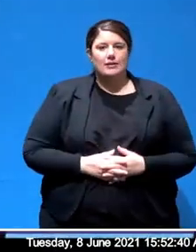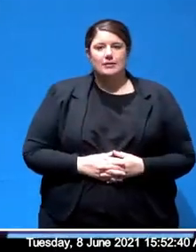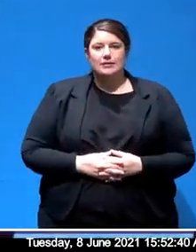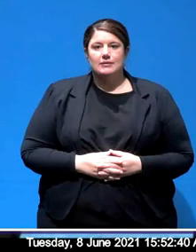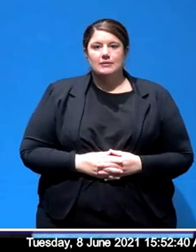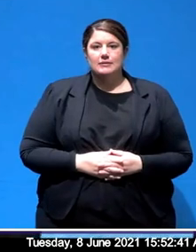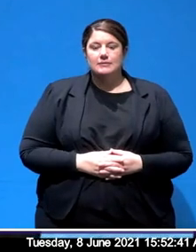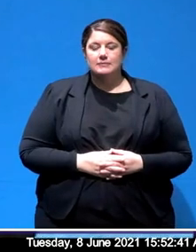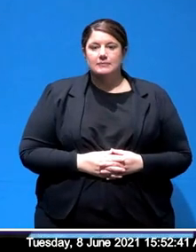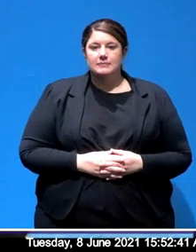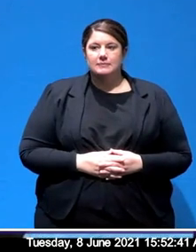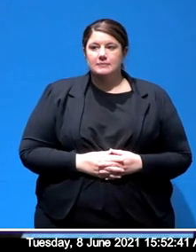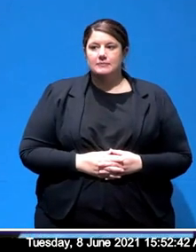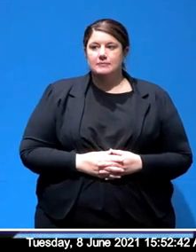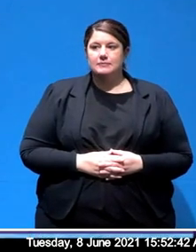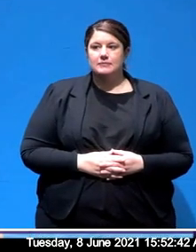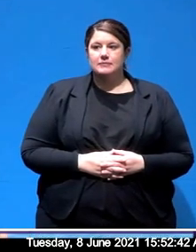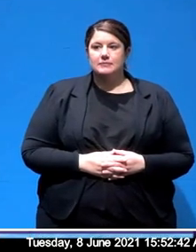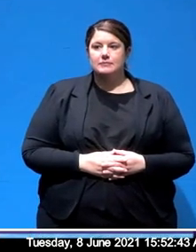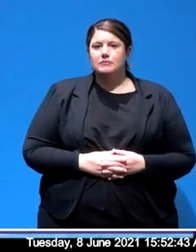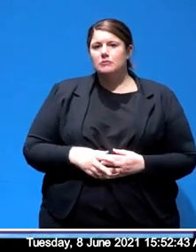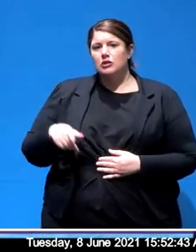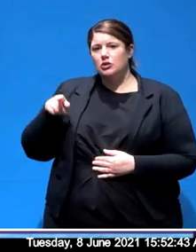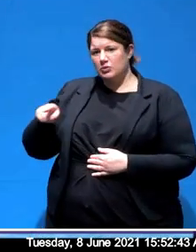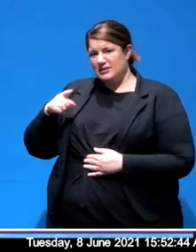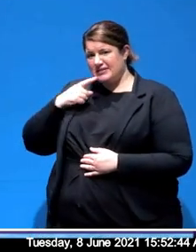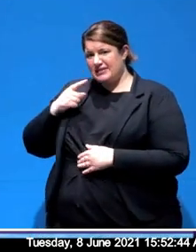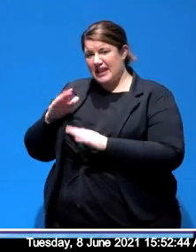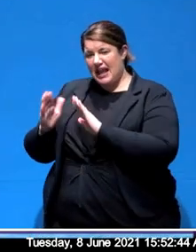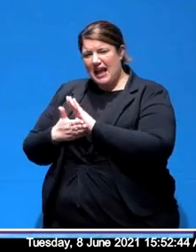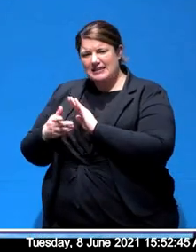You say that he was subject to the Public Trustee. Can you tell me what you mean by that?